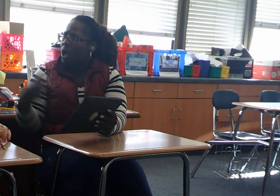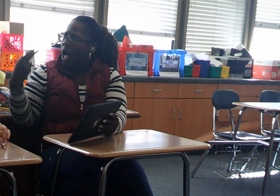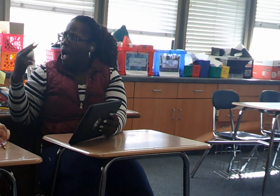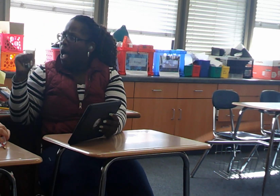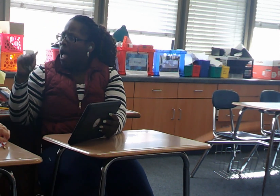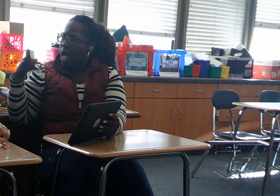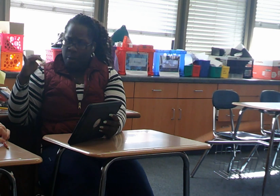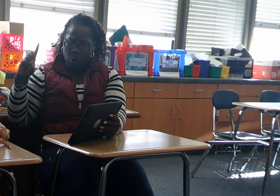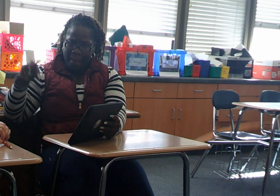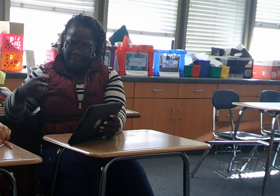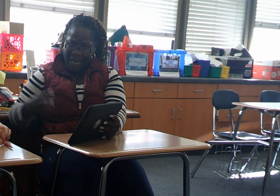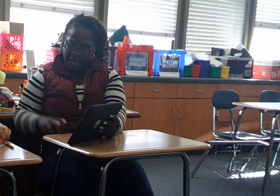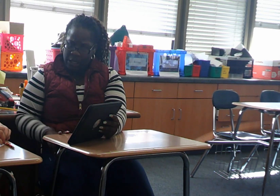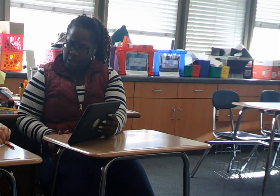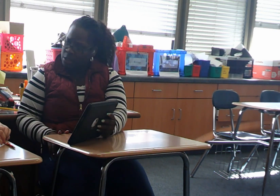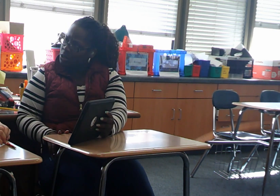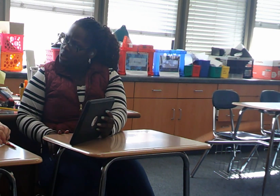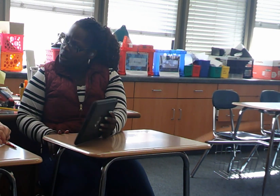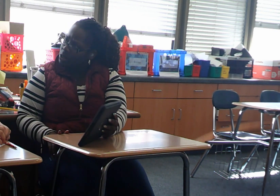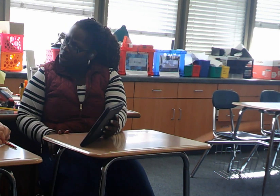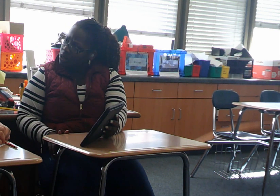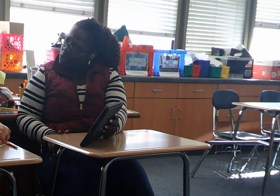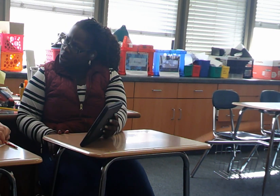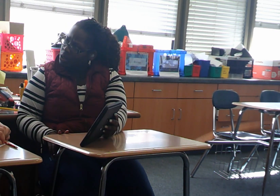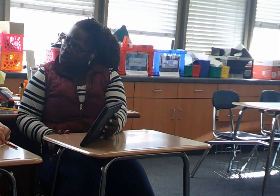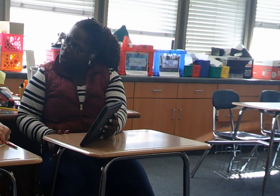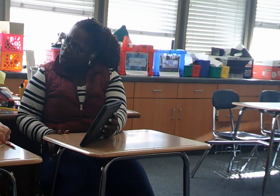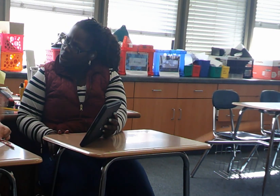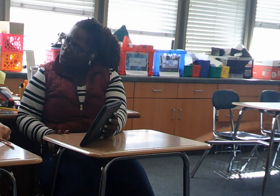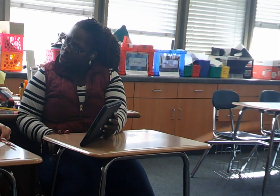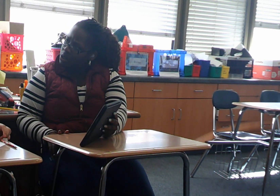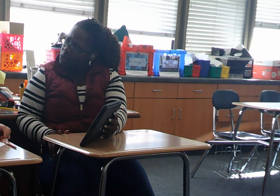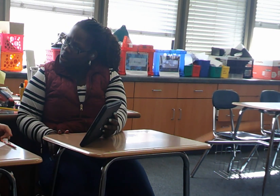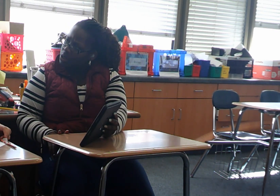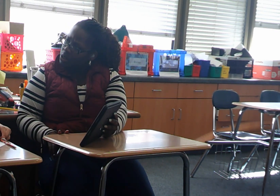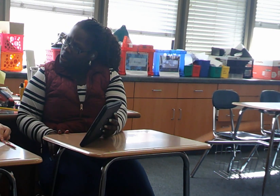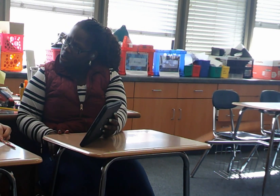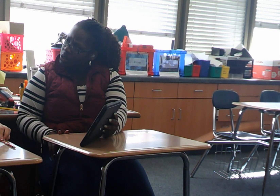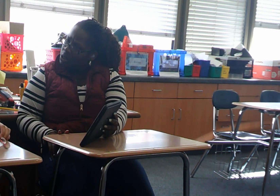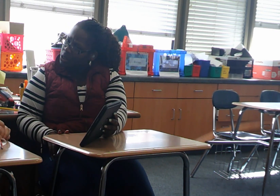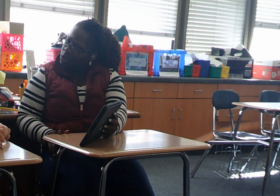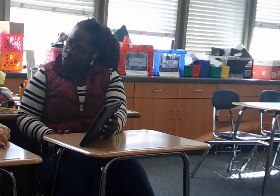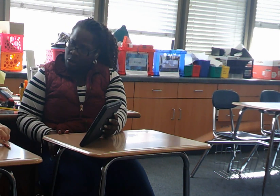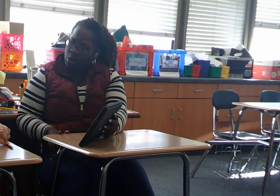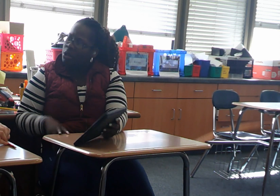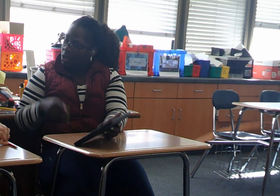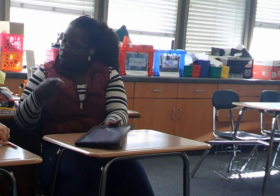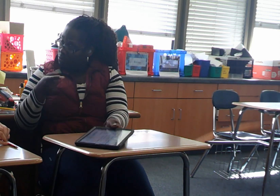So a haploid means? I don't know.